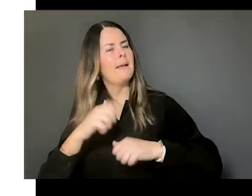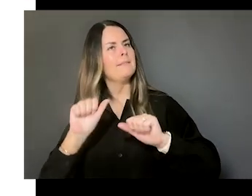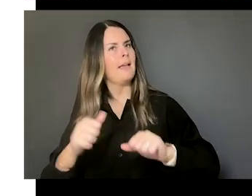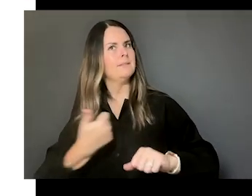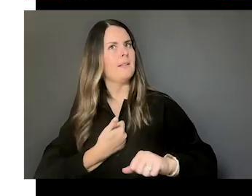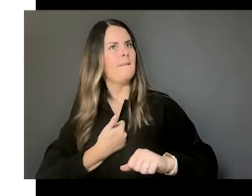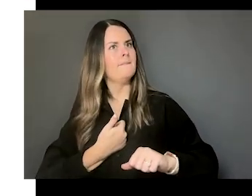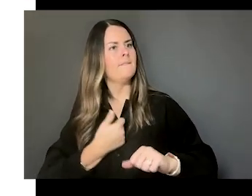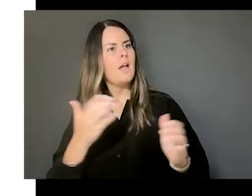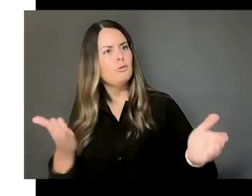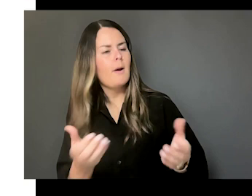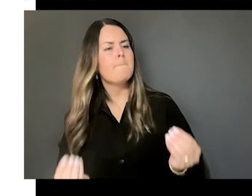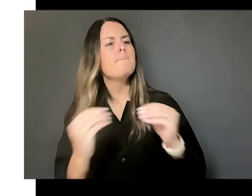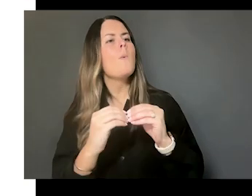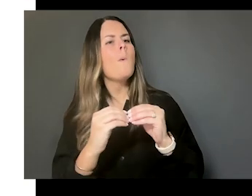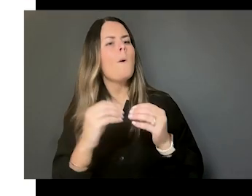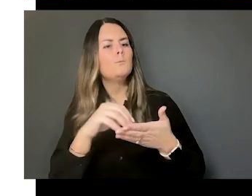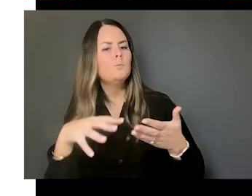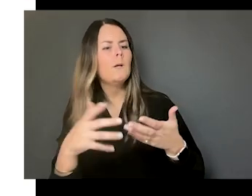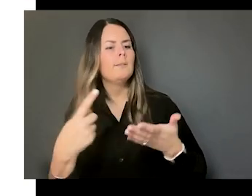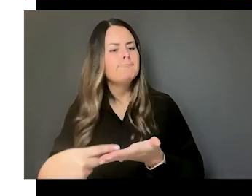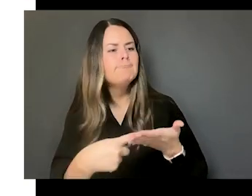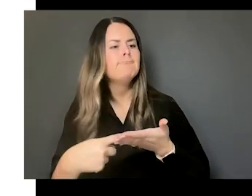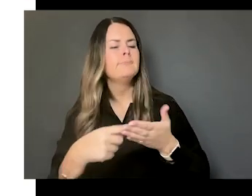students talking with one another and sharing their ideas in small group first.